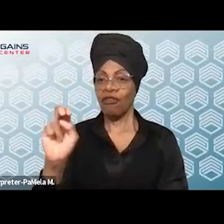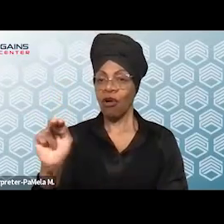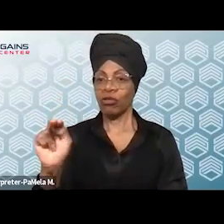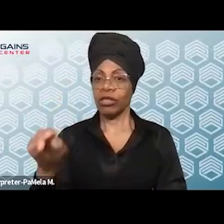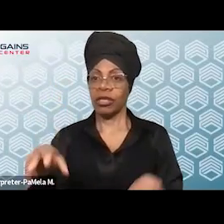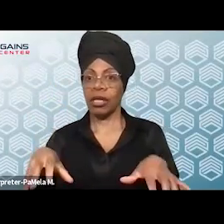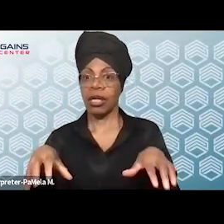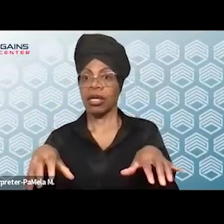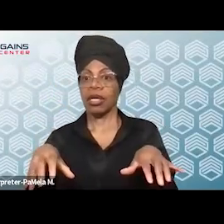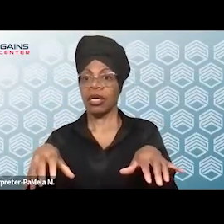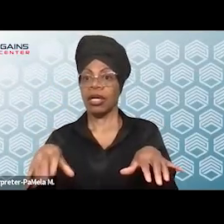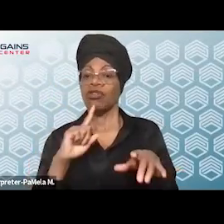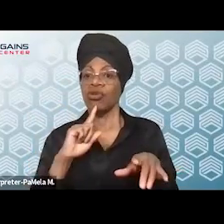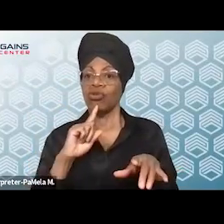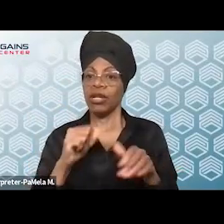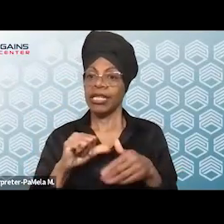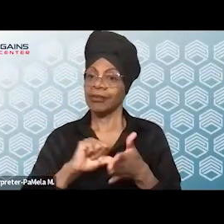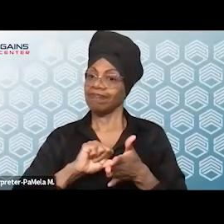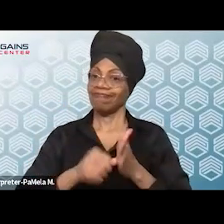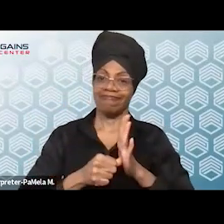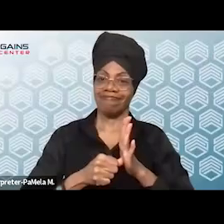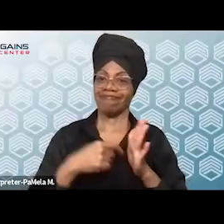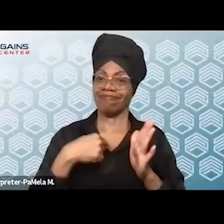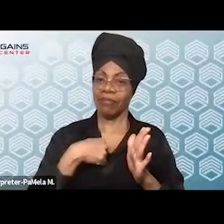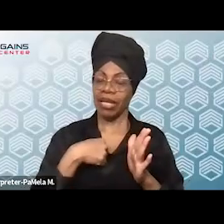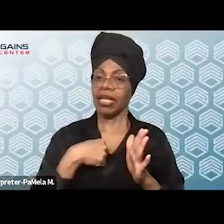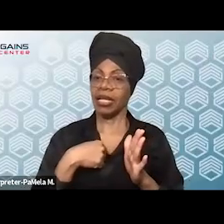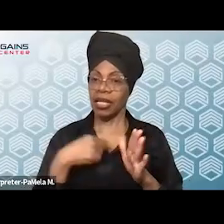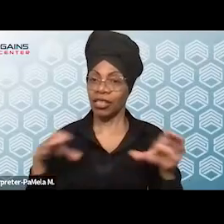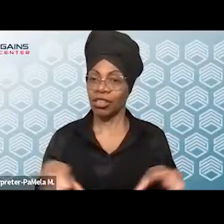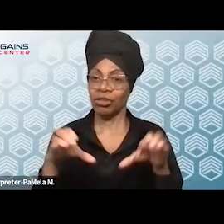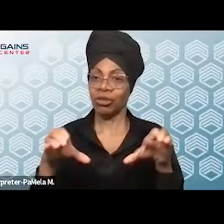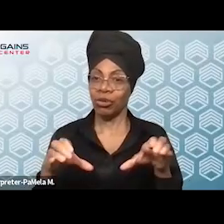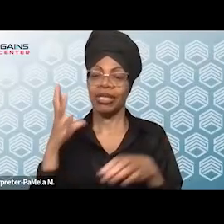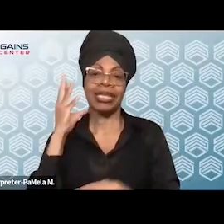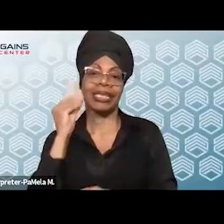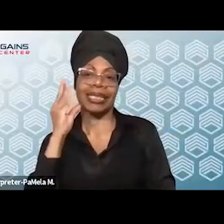really impressed upon me, having done quite a bit of work in,